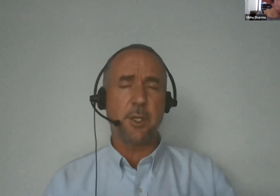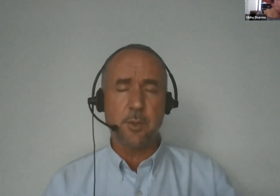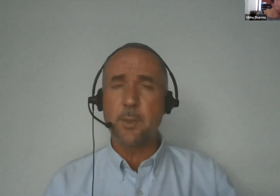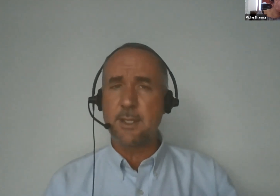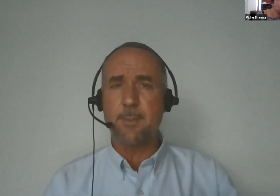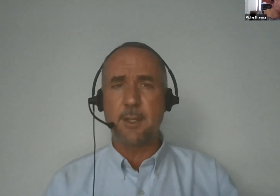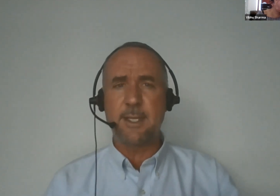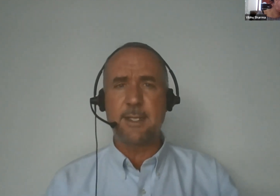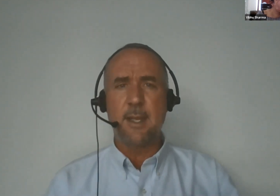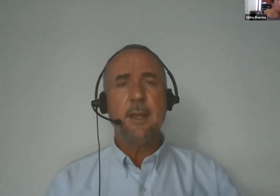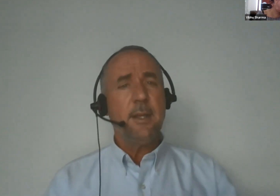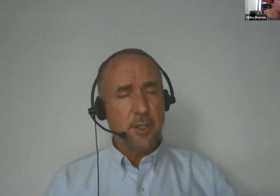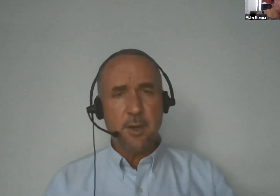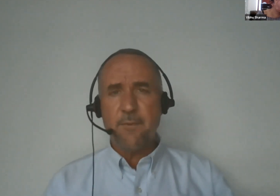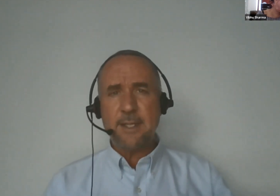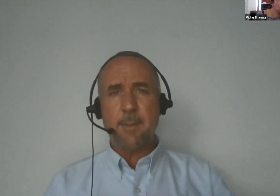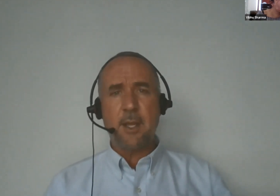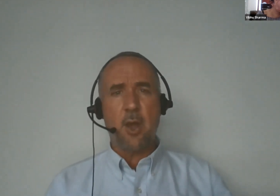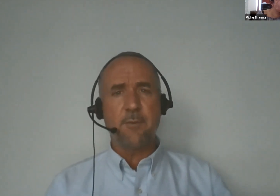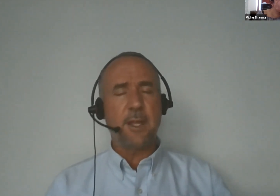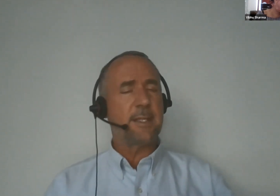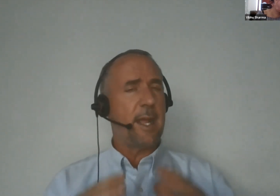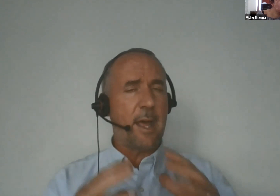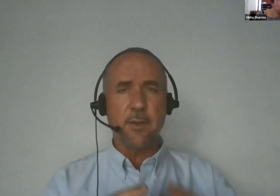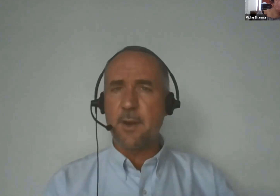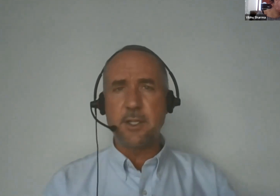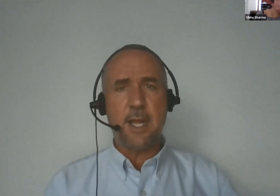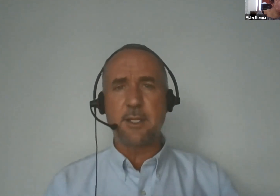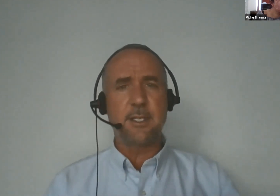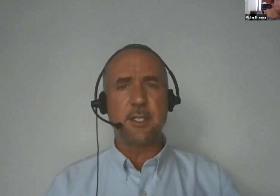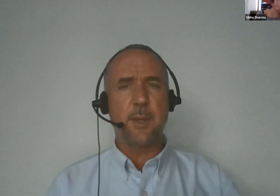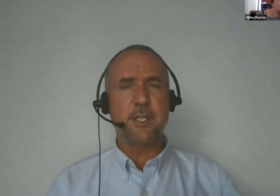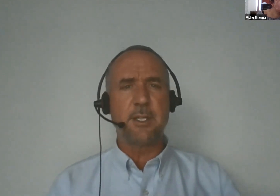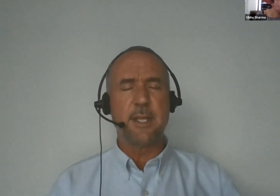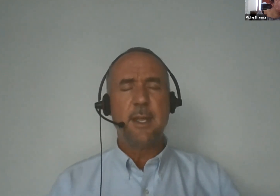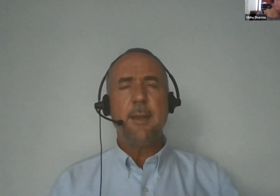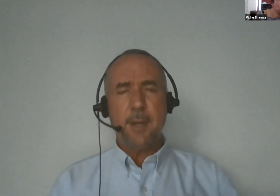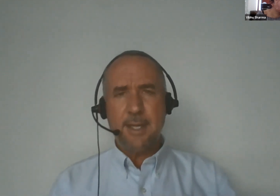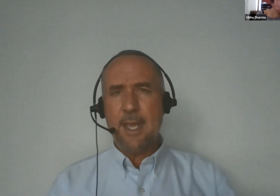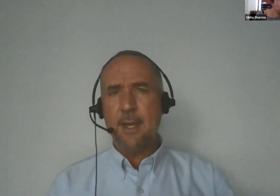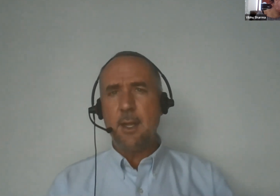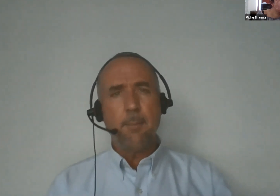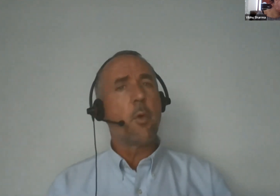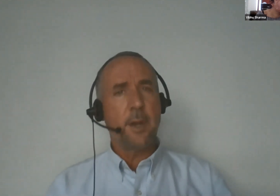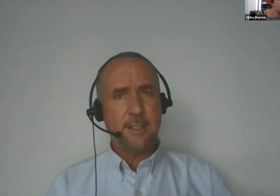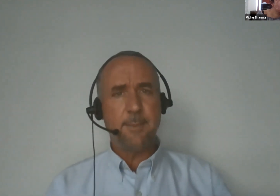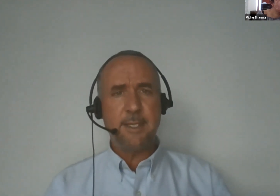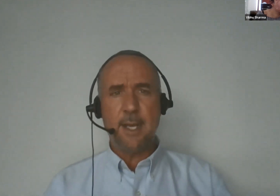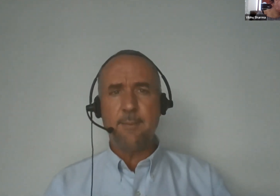Vibhu Sharma : children with disabilities, children affected by conflict other very challenging situations, but again, more needs to be done.